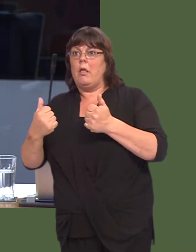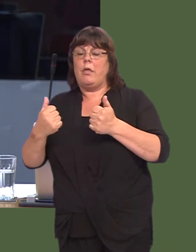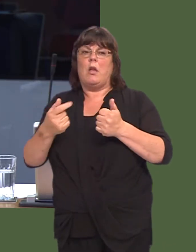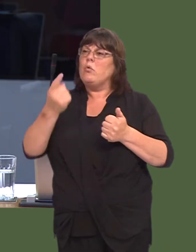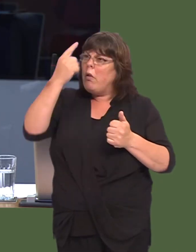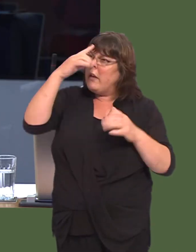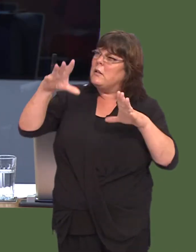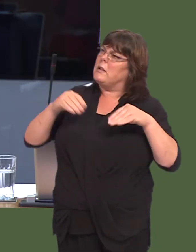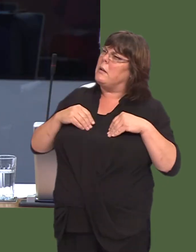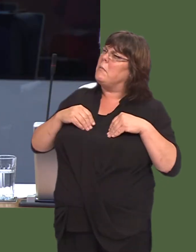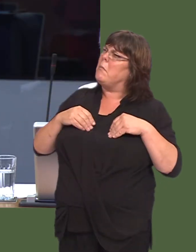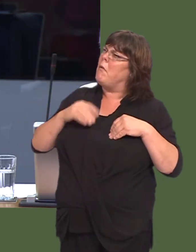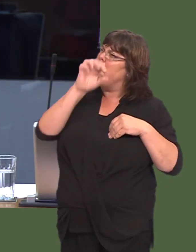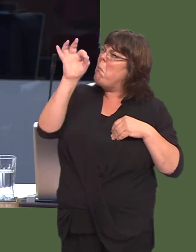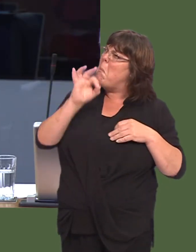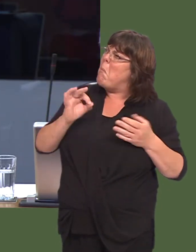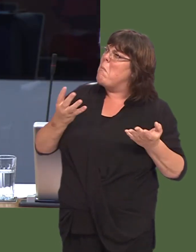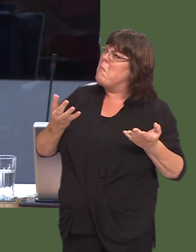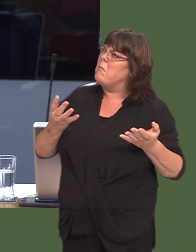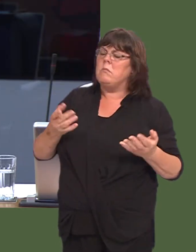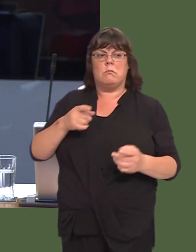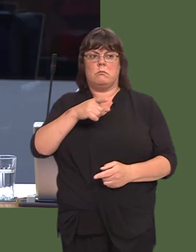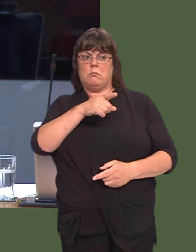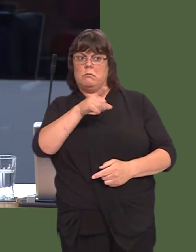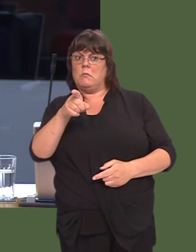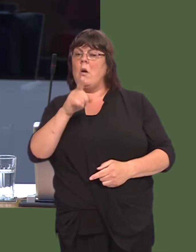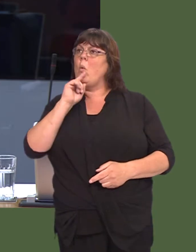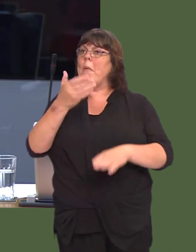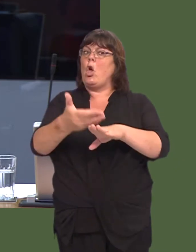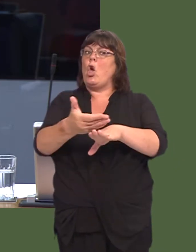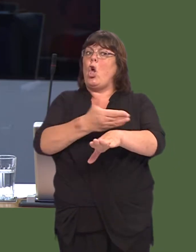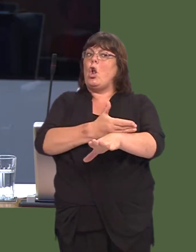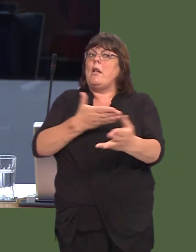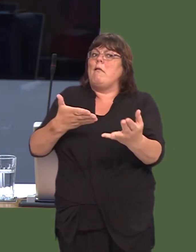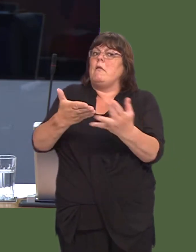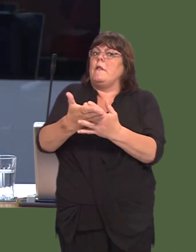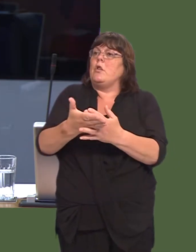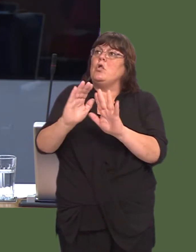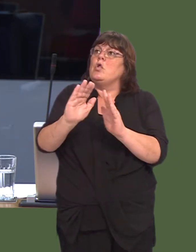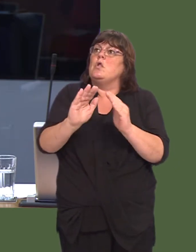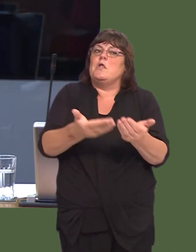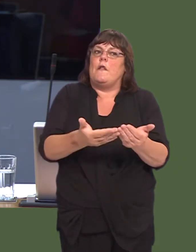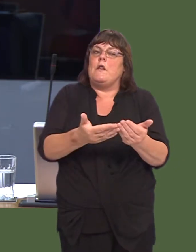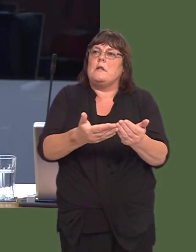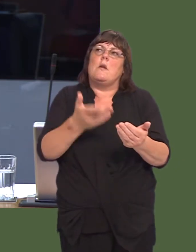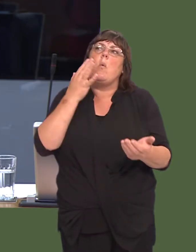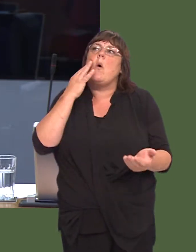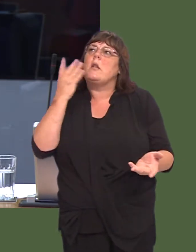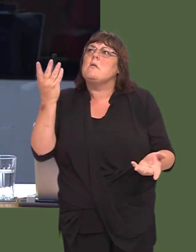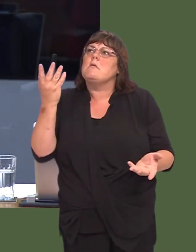Is that situation acceptable to you, First Minister? When is there going to be an early intervention service, thatís so badly needed?